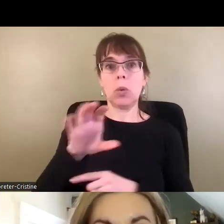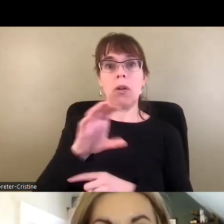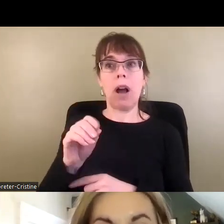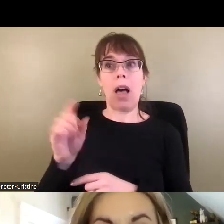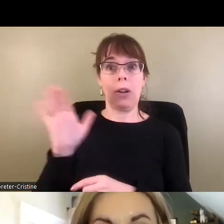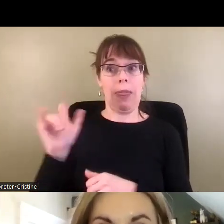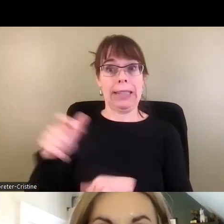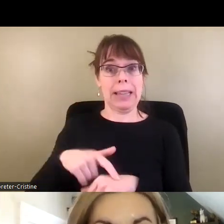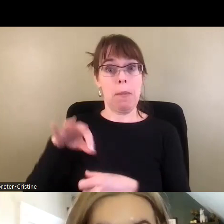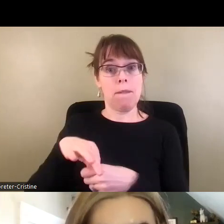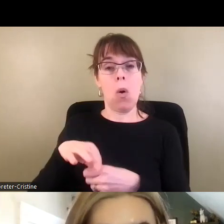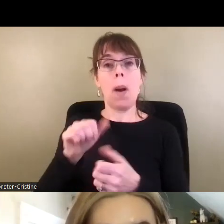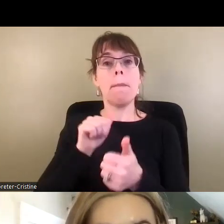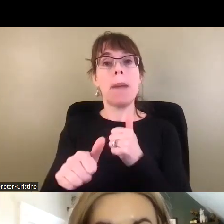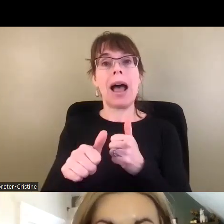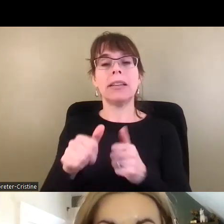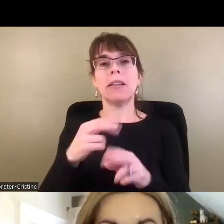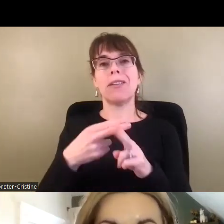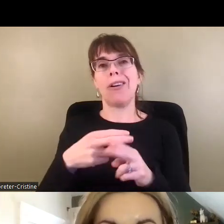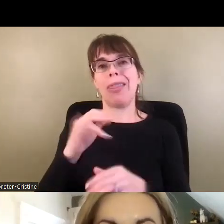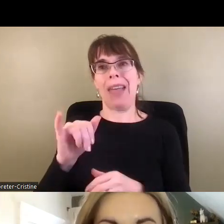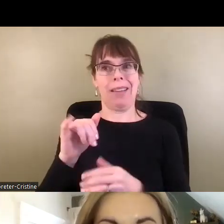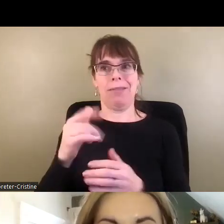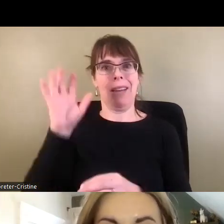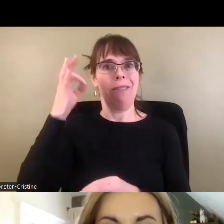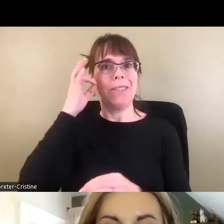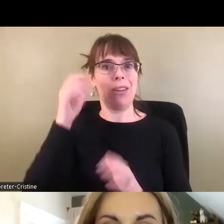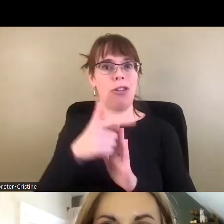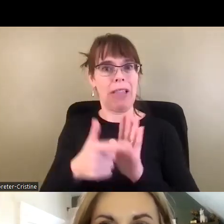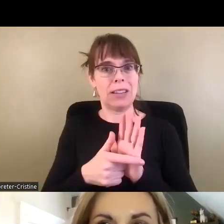pass our version of the Hyde Amendment, which is federal legislation. The Hyde Amendment,